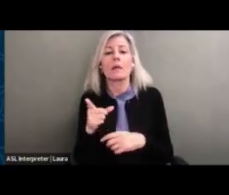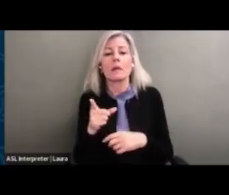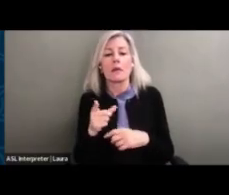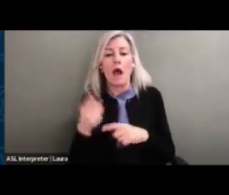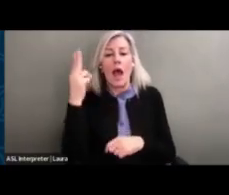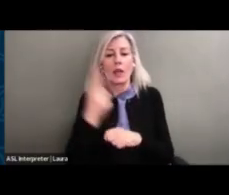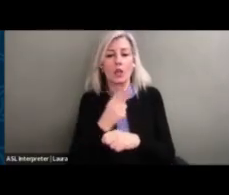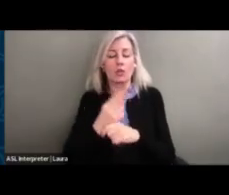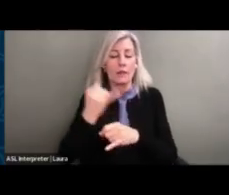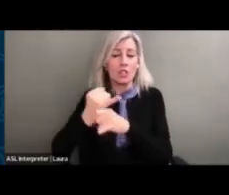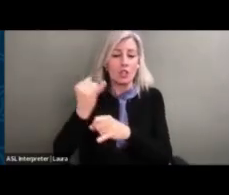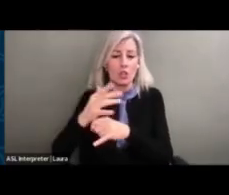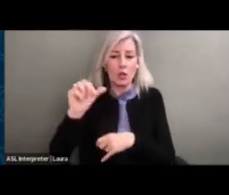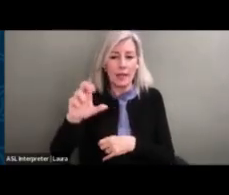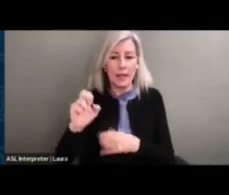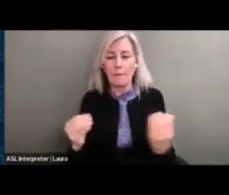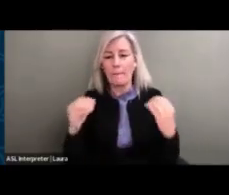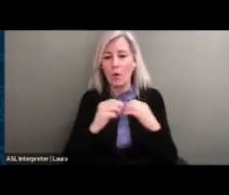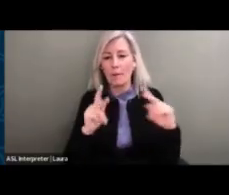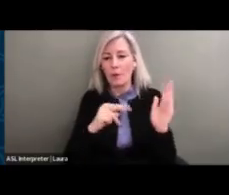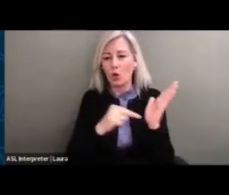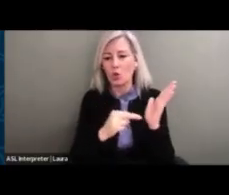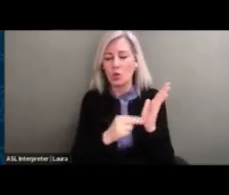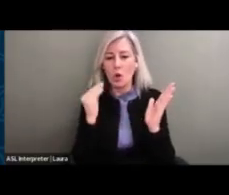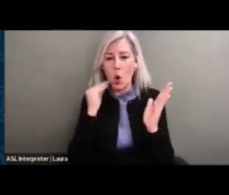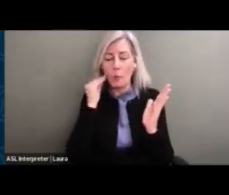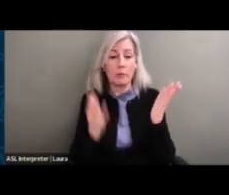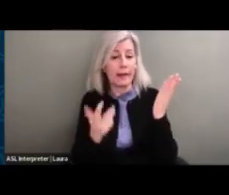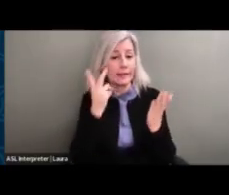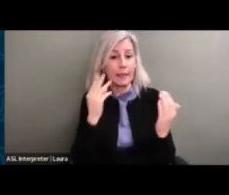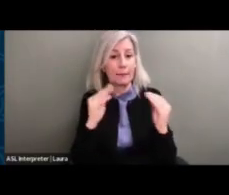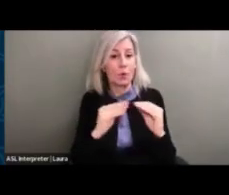to fill the gaps and services